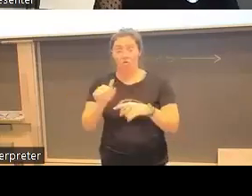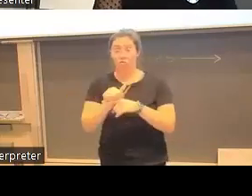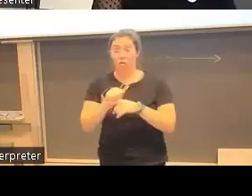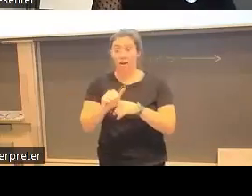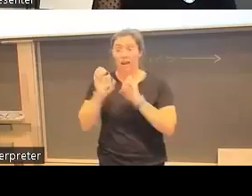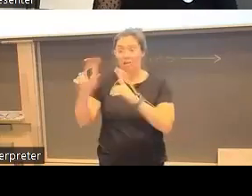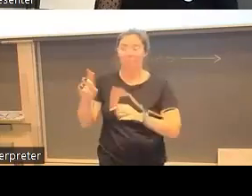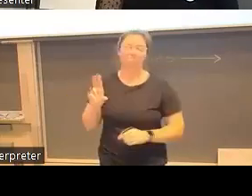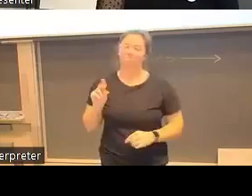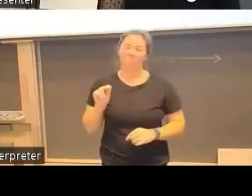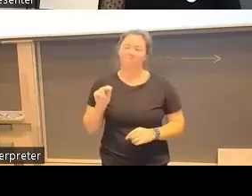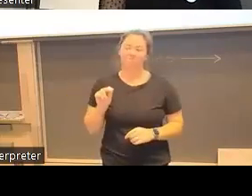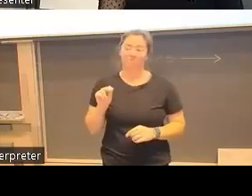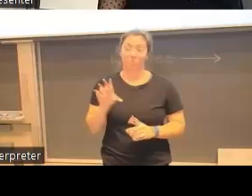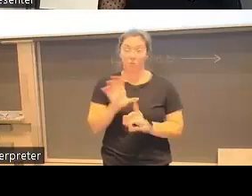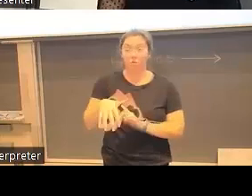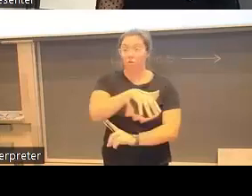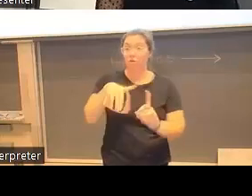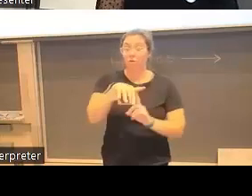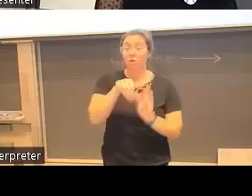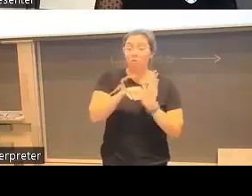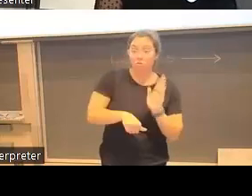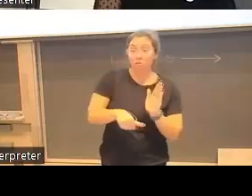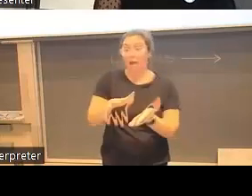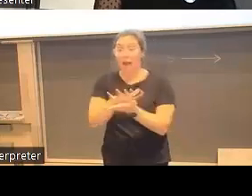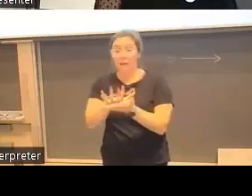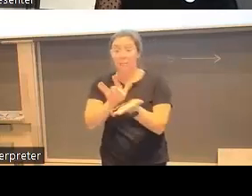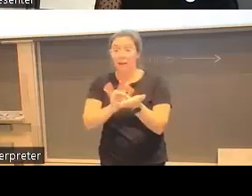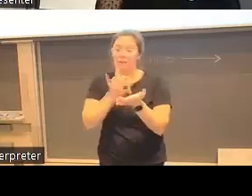and that the culture of surgery and academic medicine had changed drastically with time